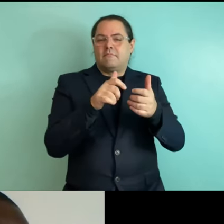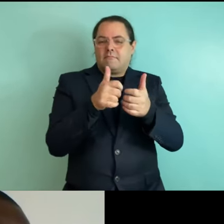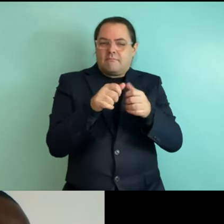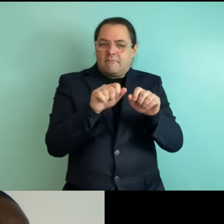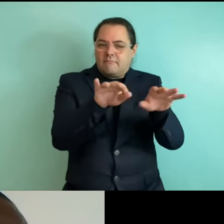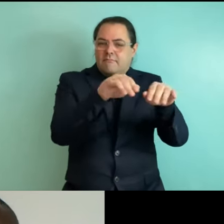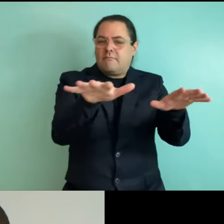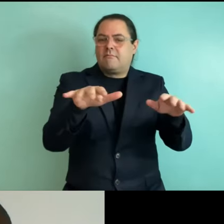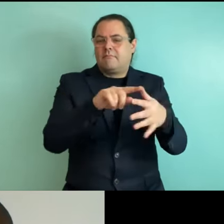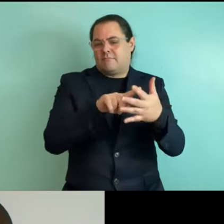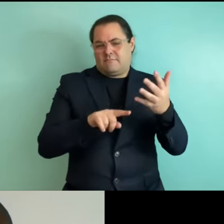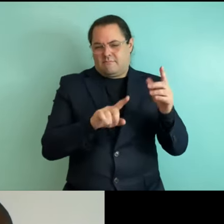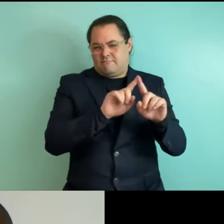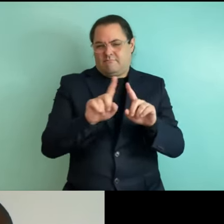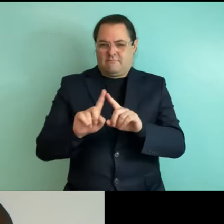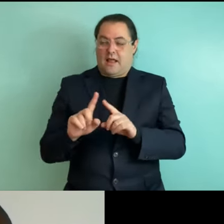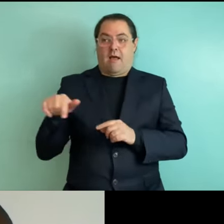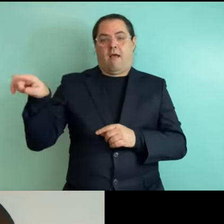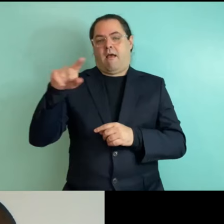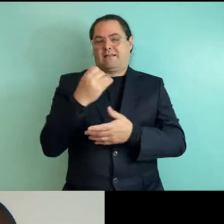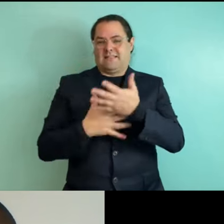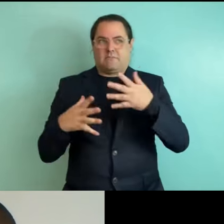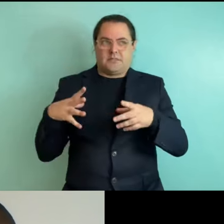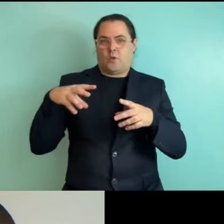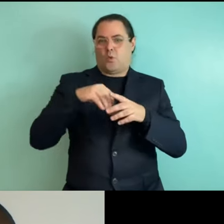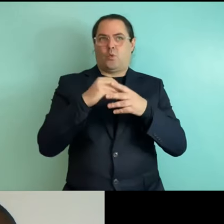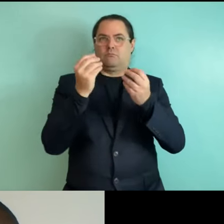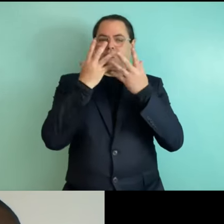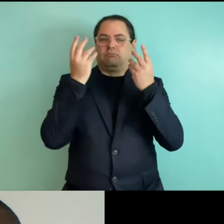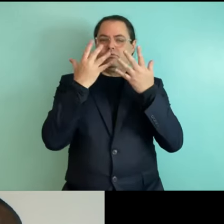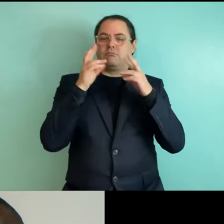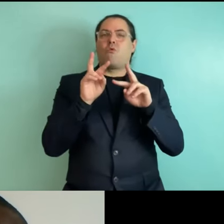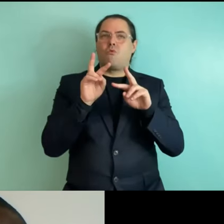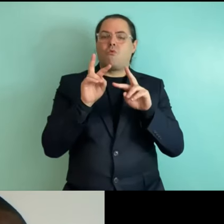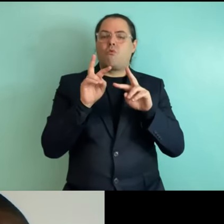the inclusion of persons with disabilities. 11:10:13 Because now through digital marketing